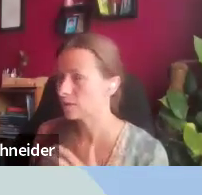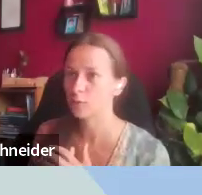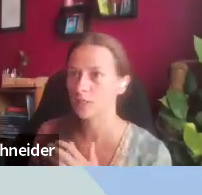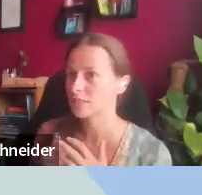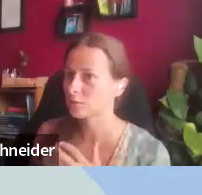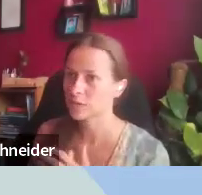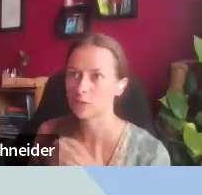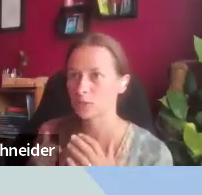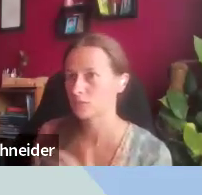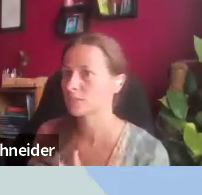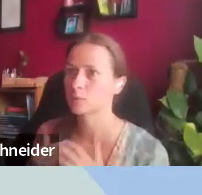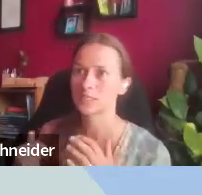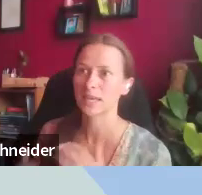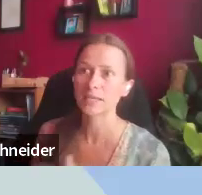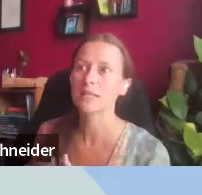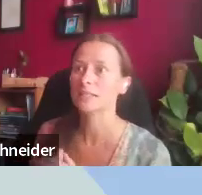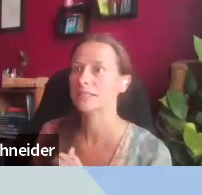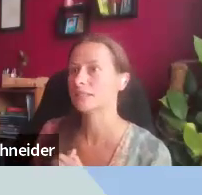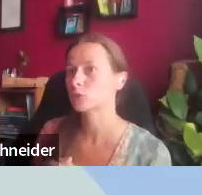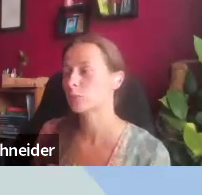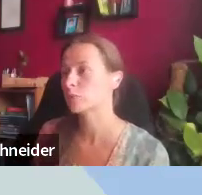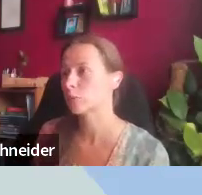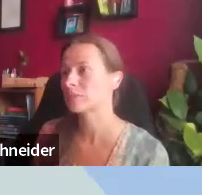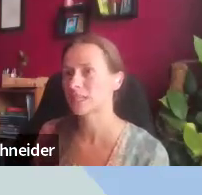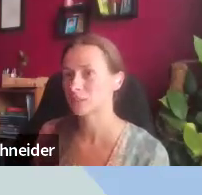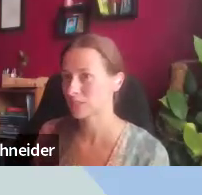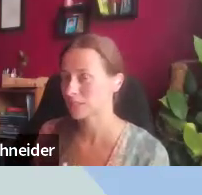like what's "innovation", what's "risk", what's "excellence". These should be problematized,